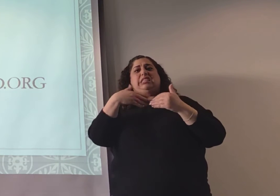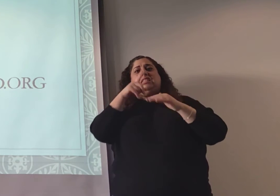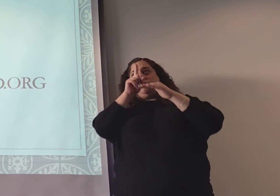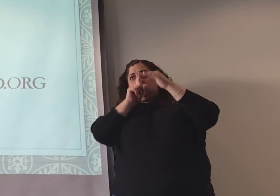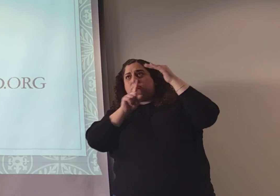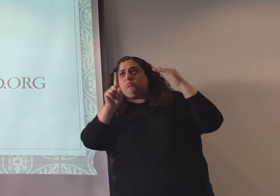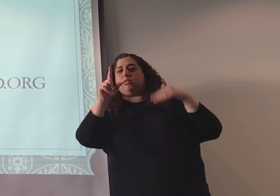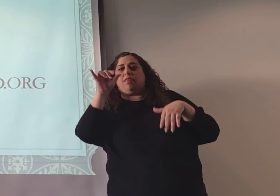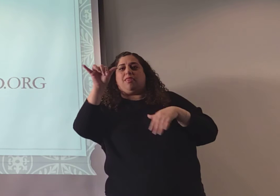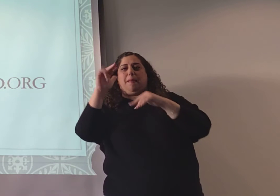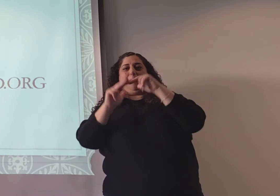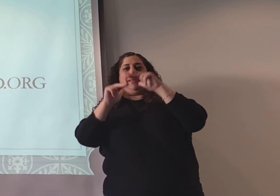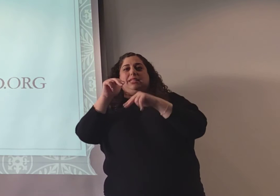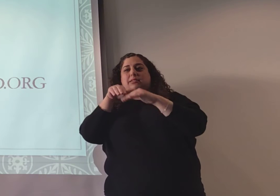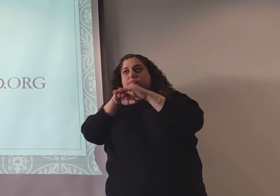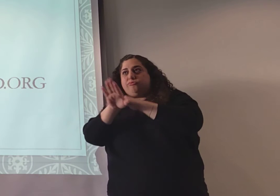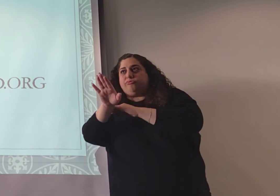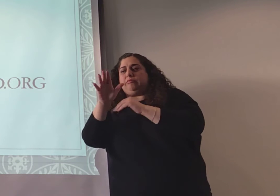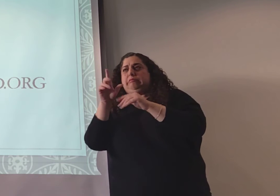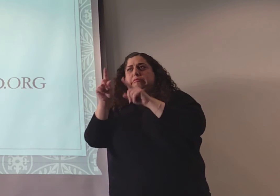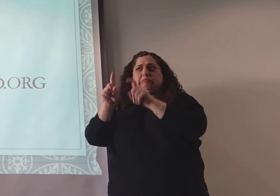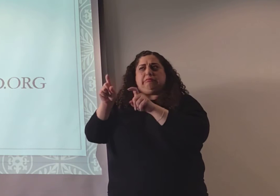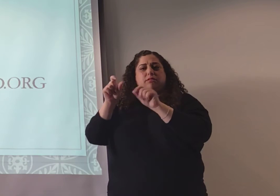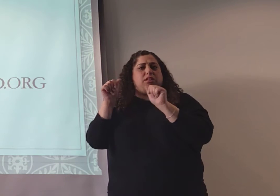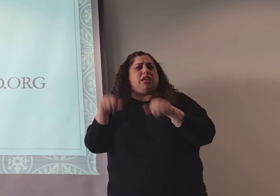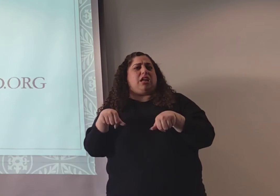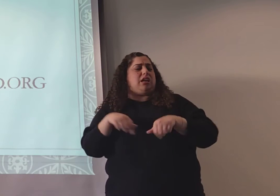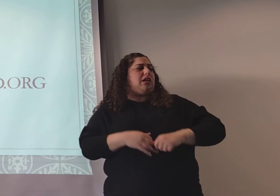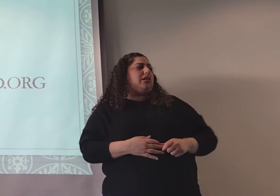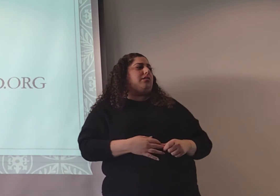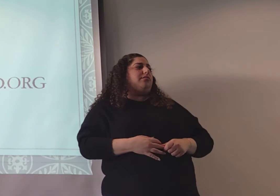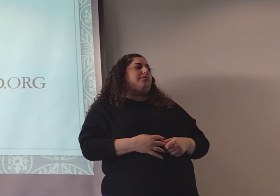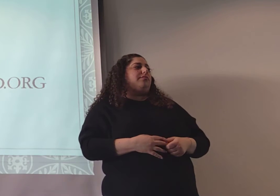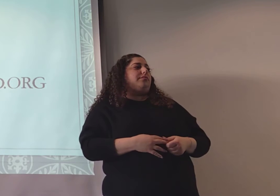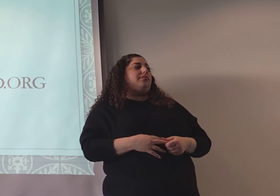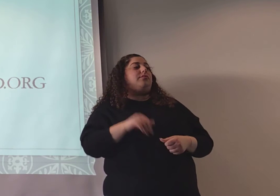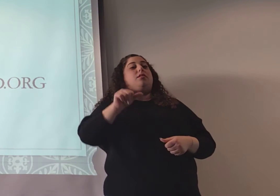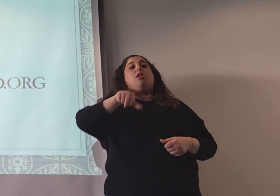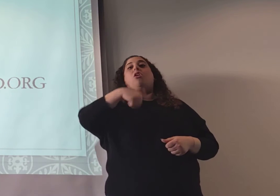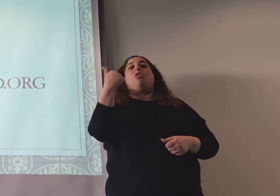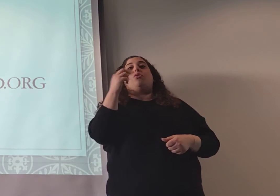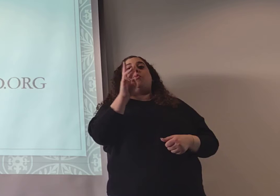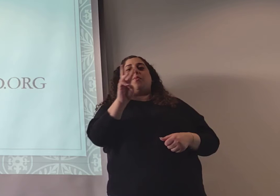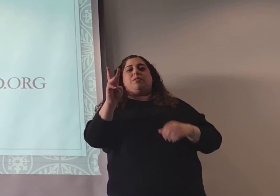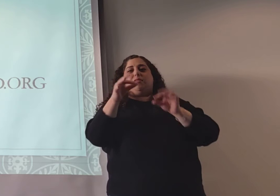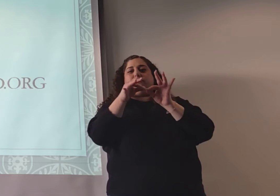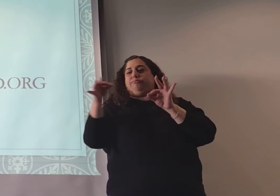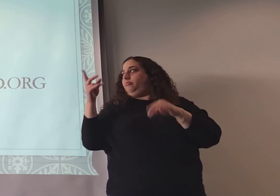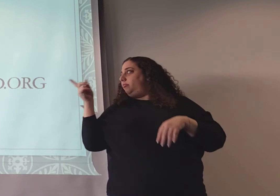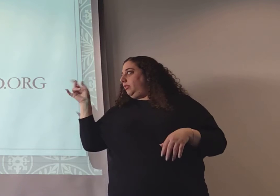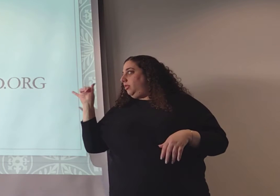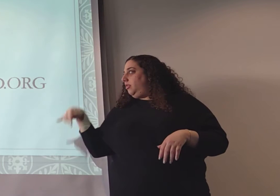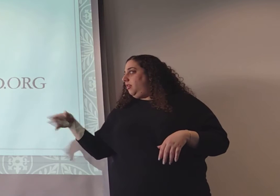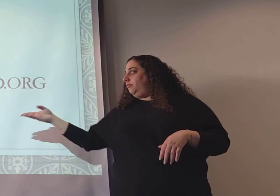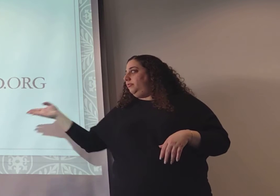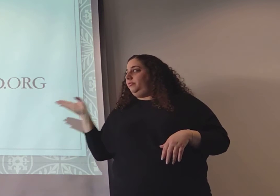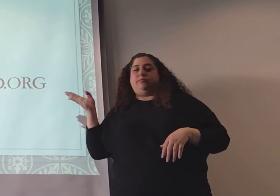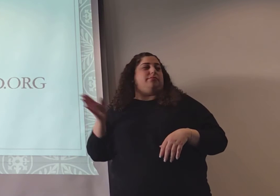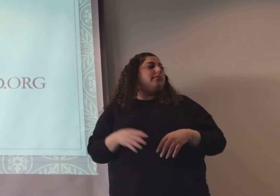We post information from Legal Aid Society of San Diego, questions and answers about